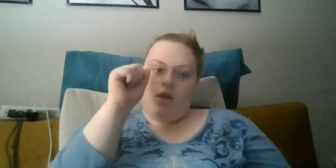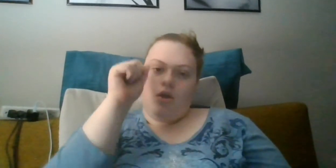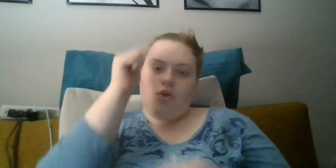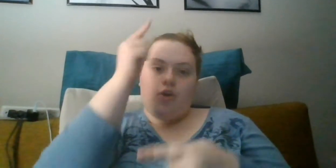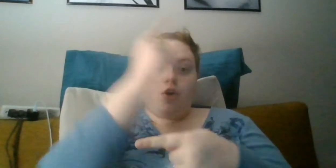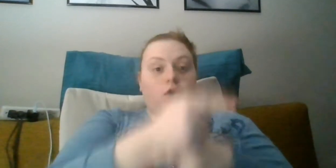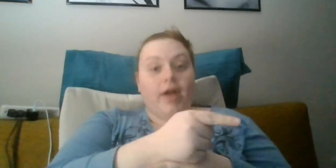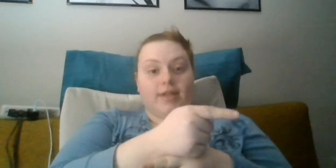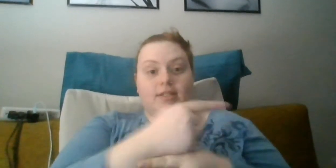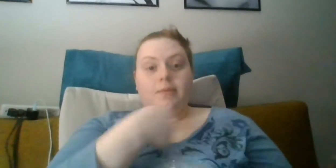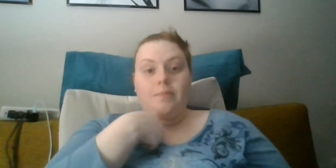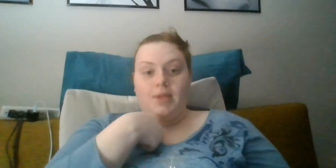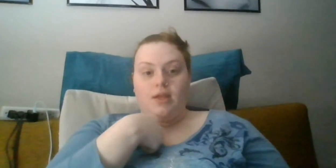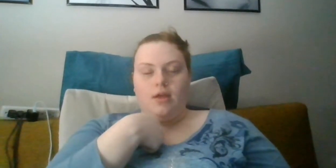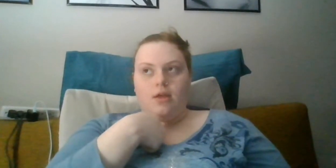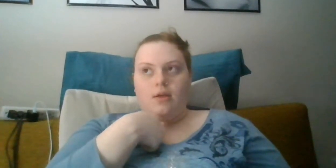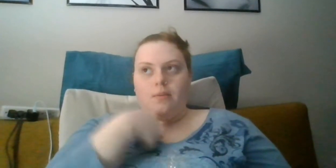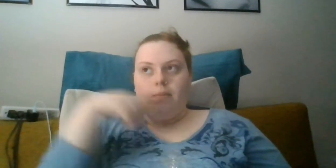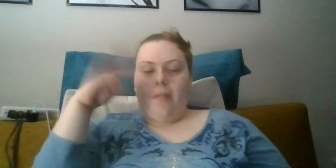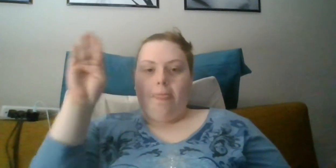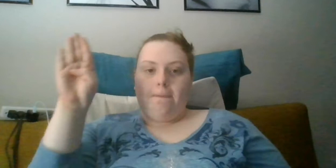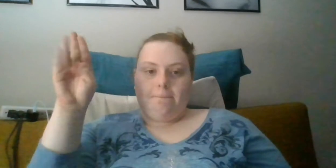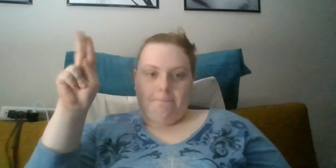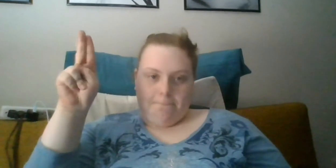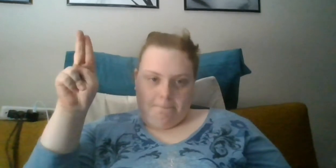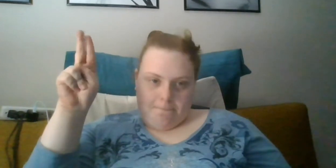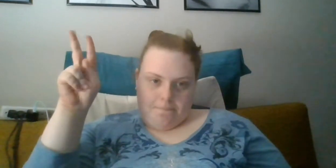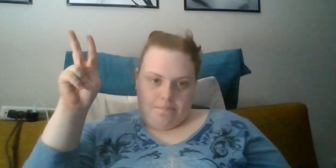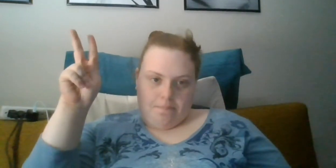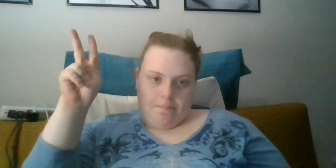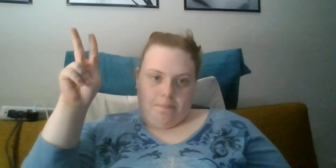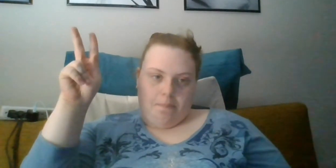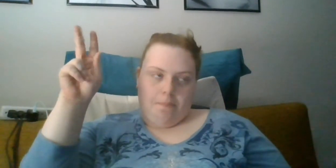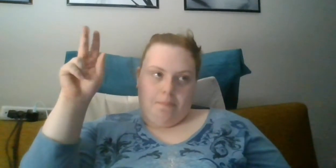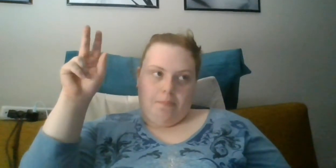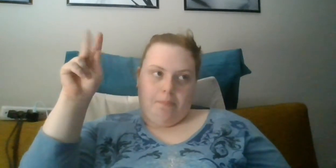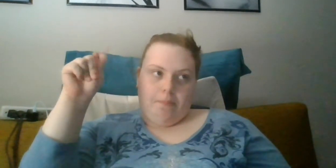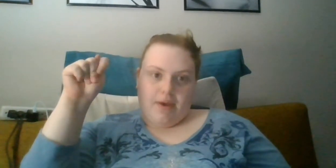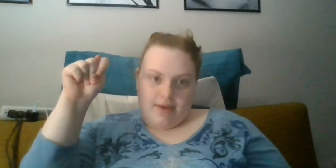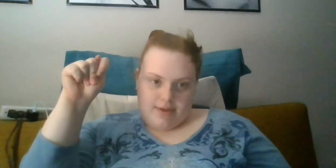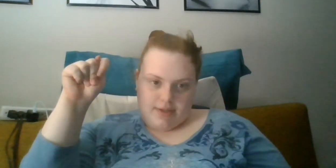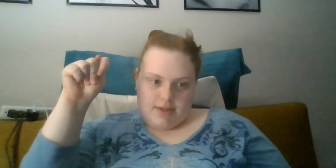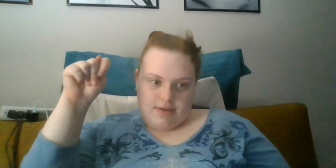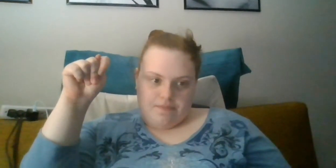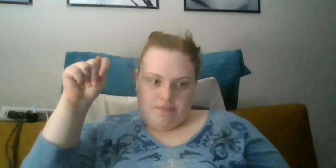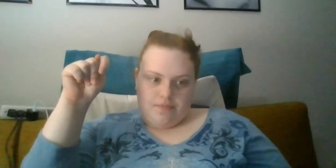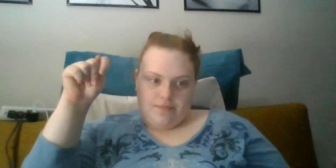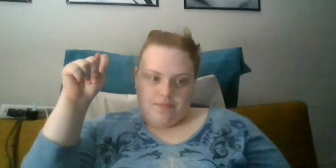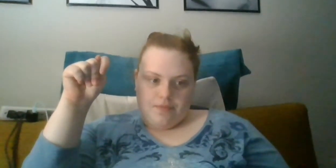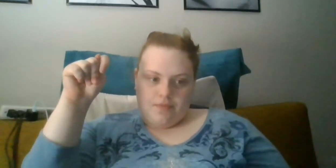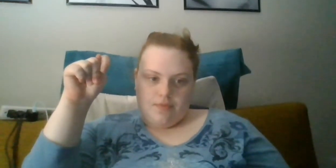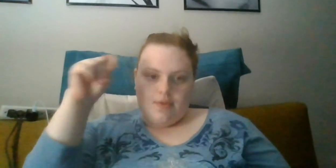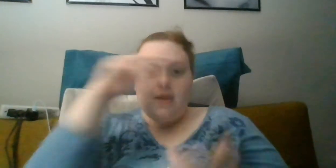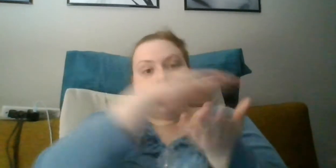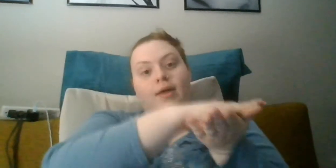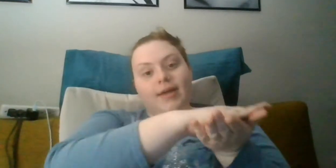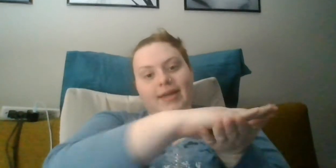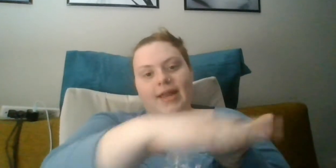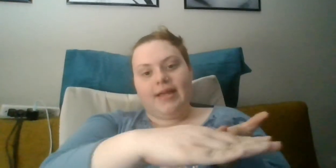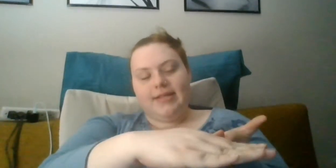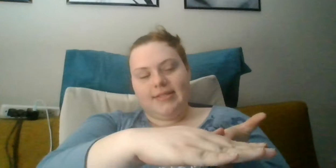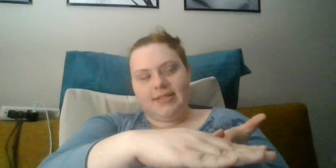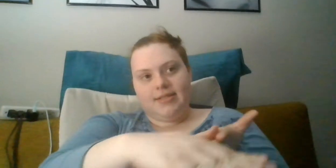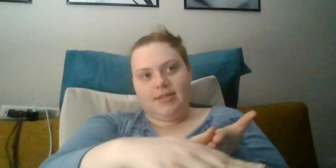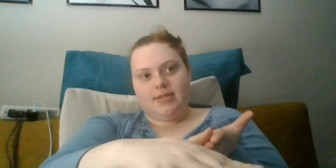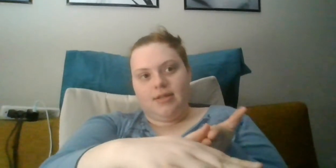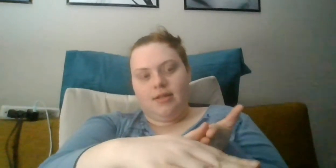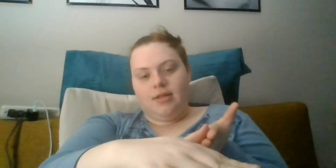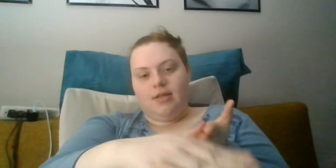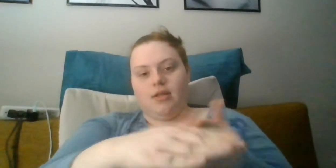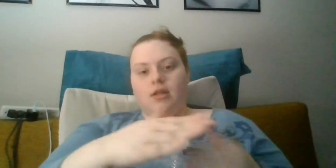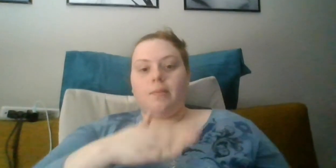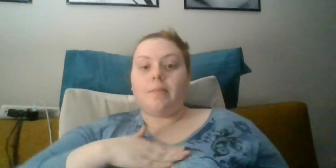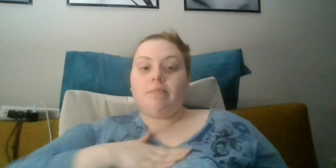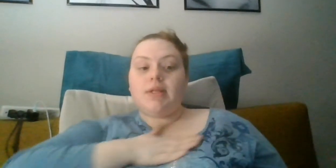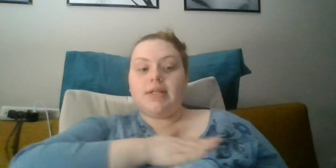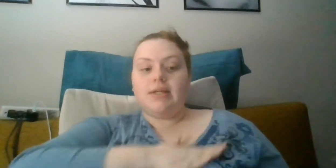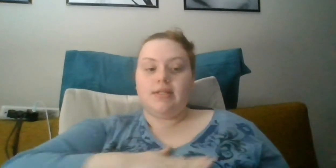Correct me but please be nice.